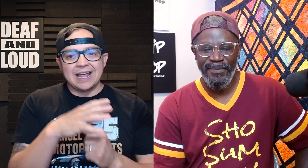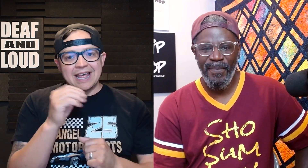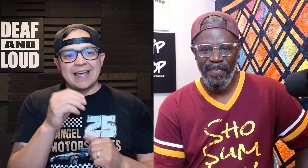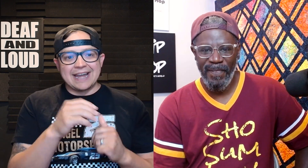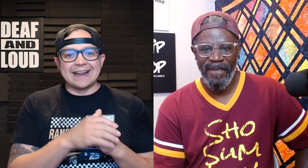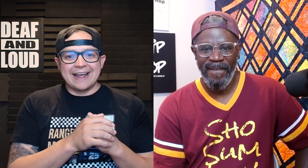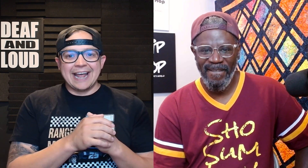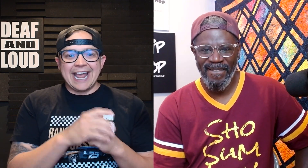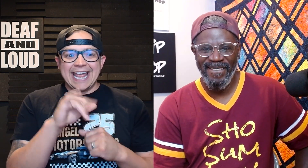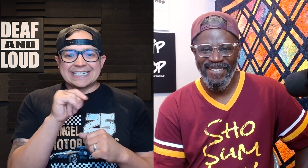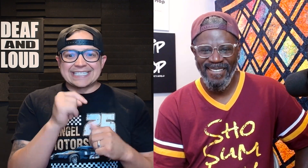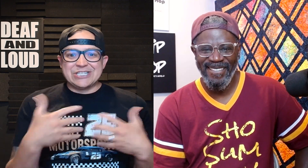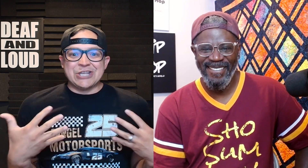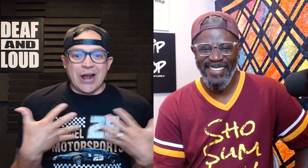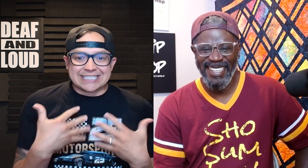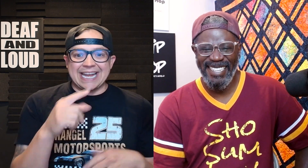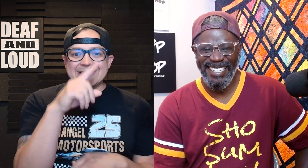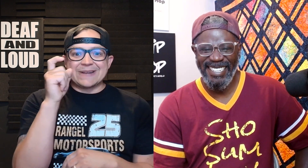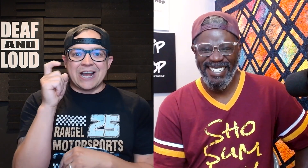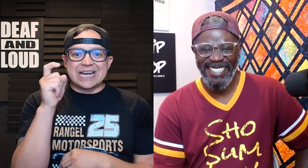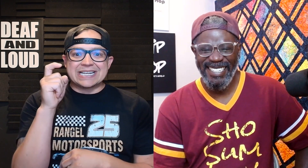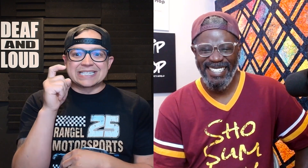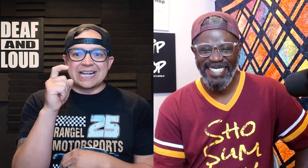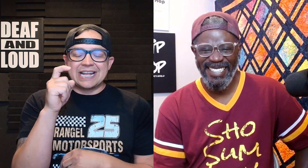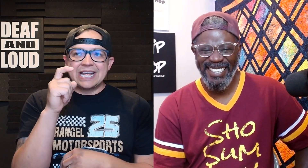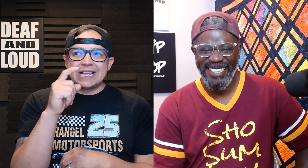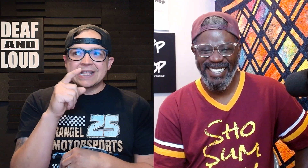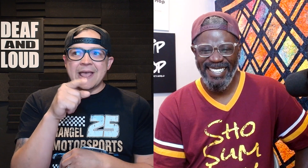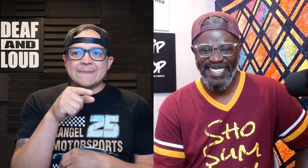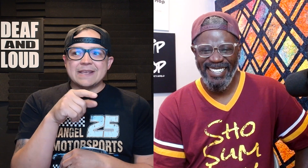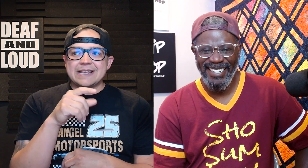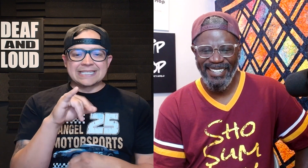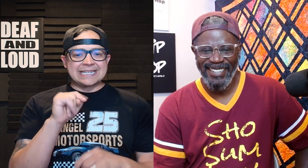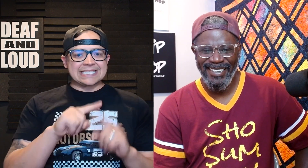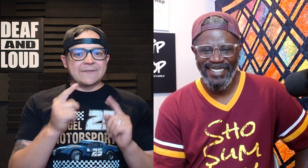And it's daunting because, I mean, it's different